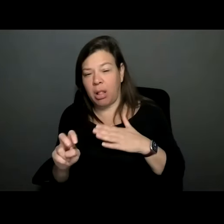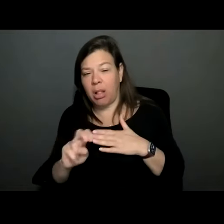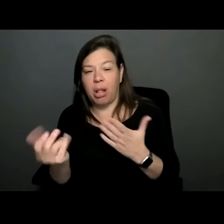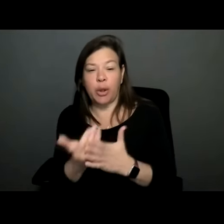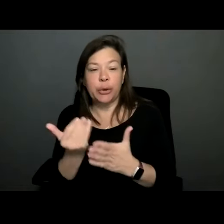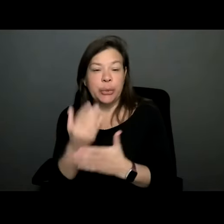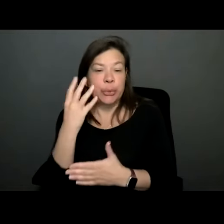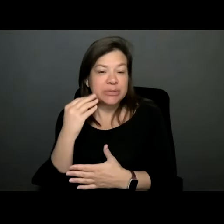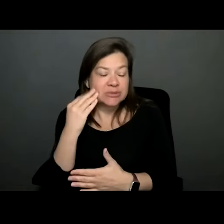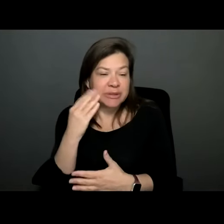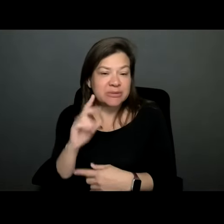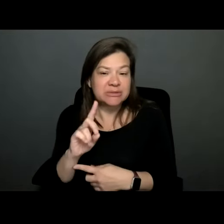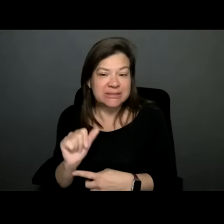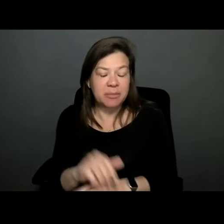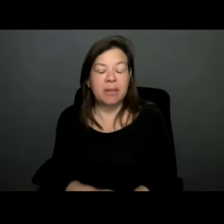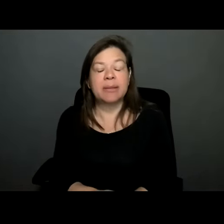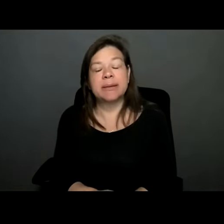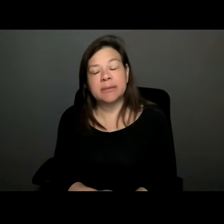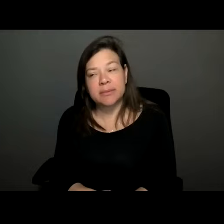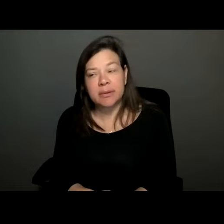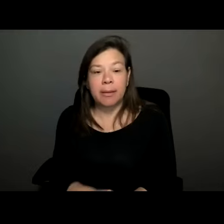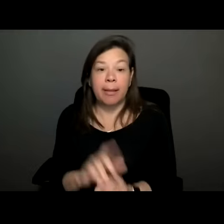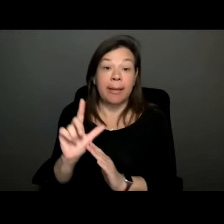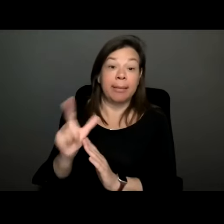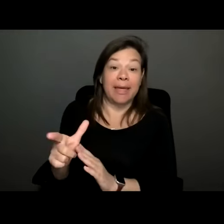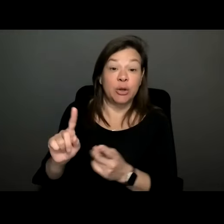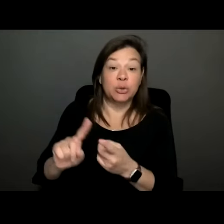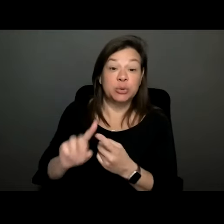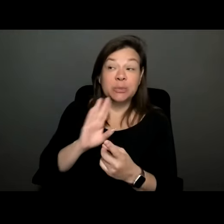some later to be diagnosed chronic illnesses.